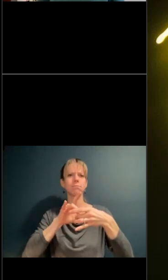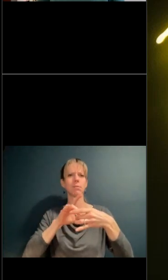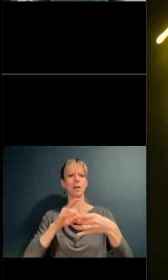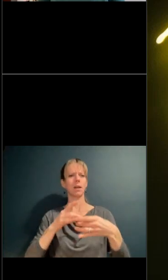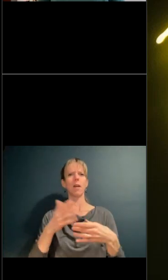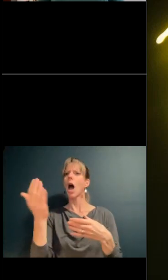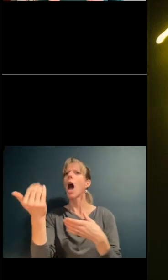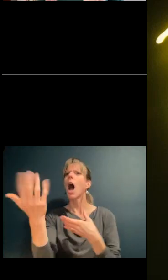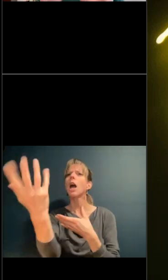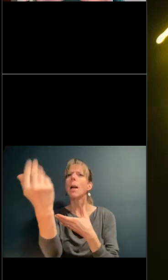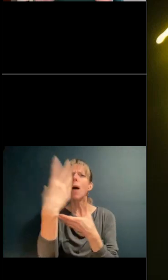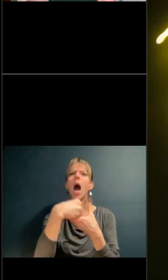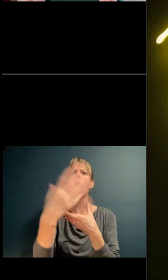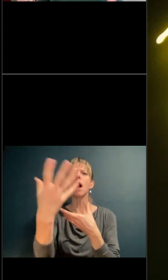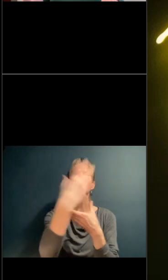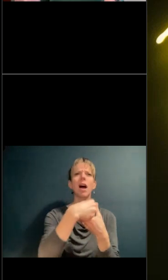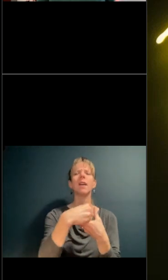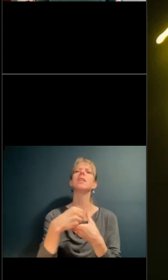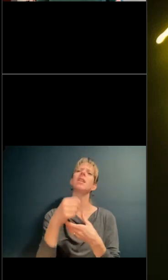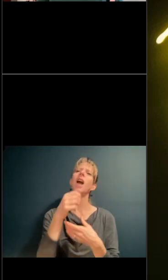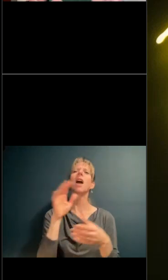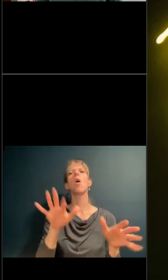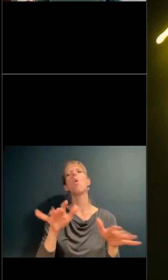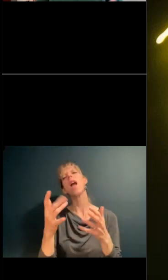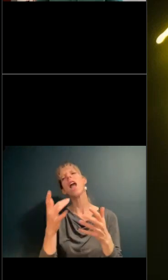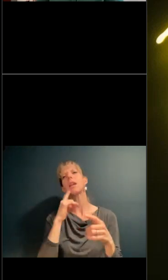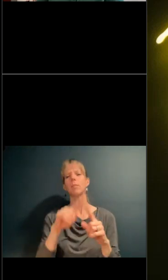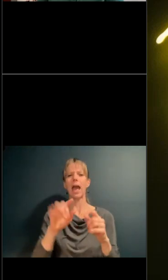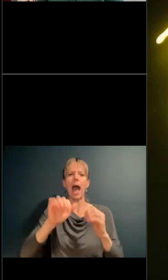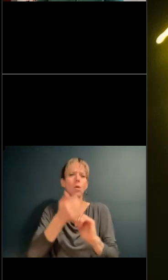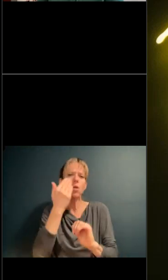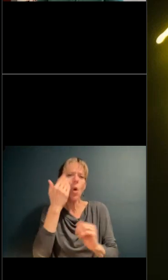How would we even know how that that’s the case of the communities we care about?